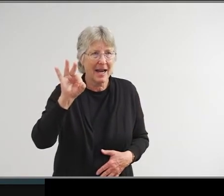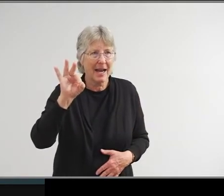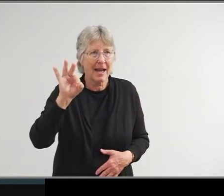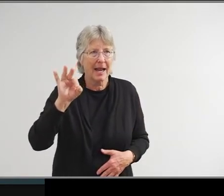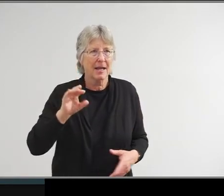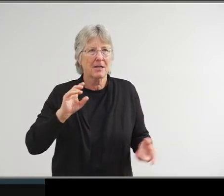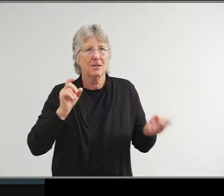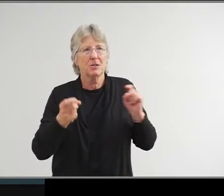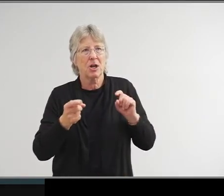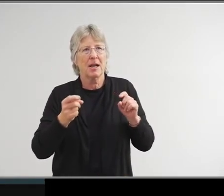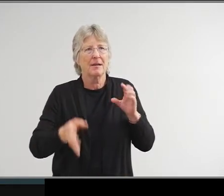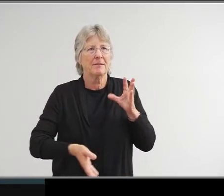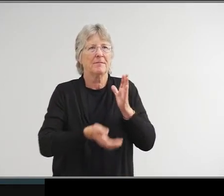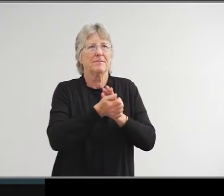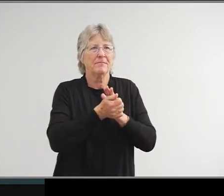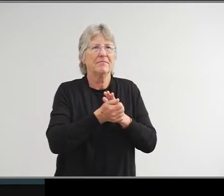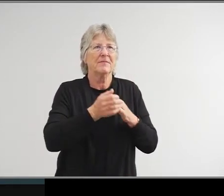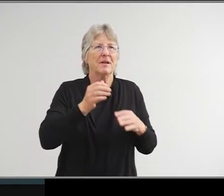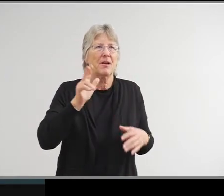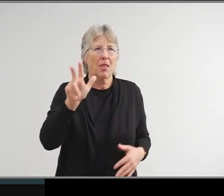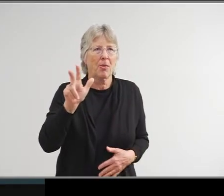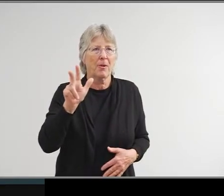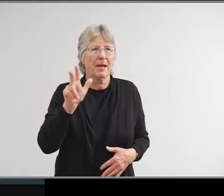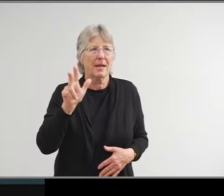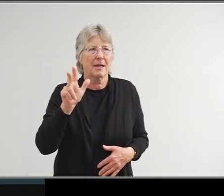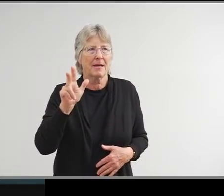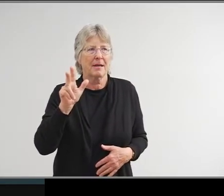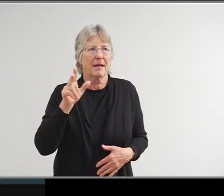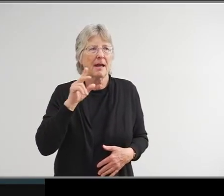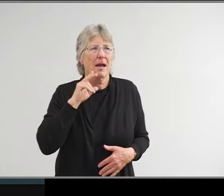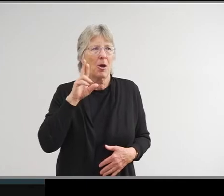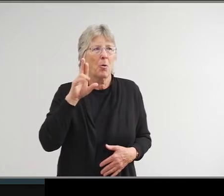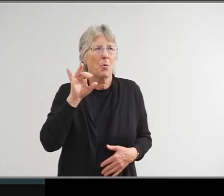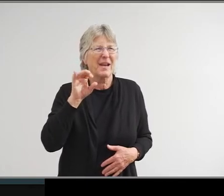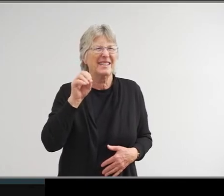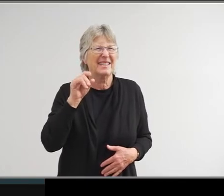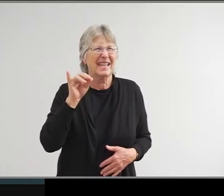three, rescessions, one, from the certificated personnel